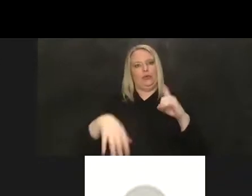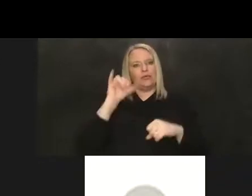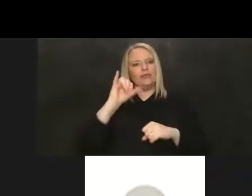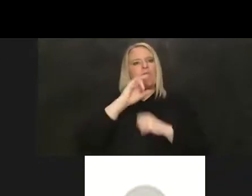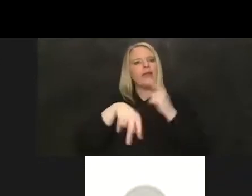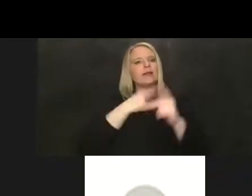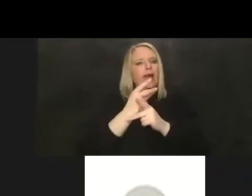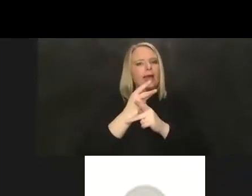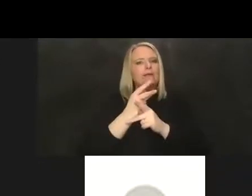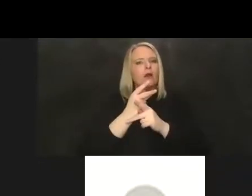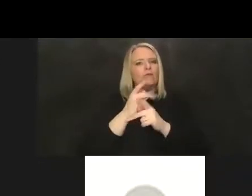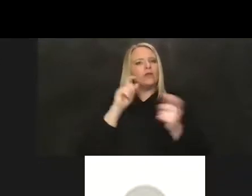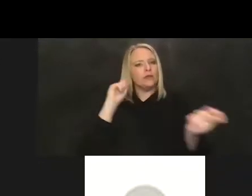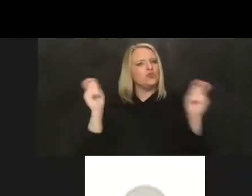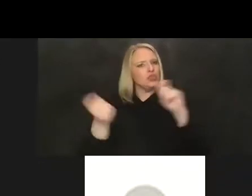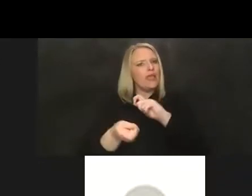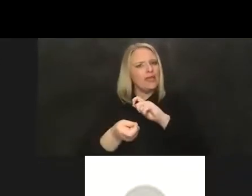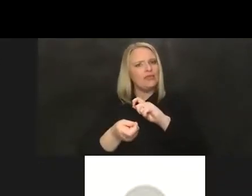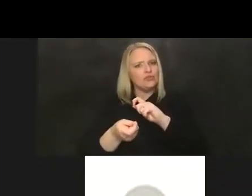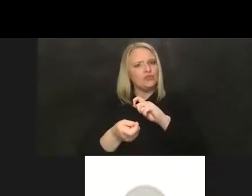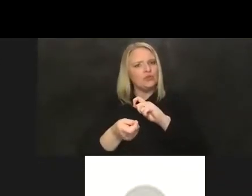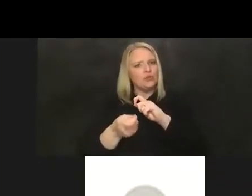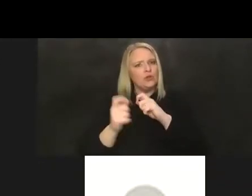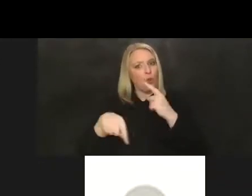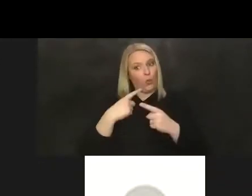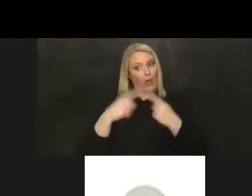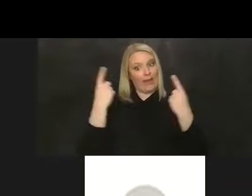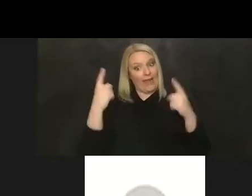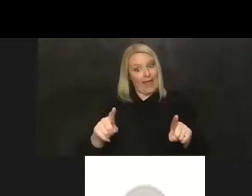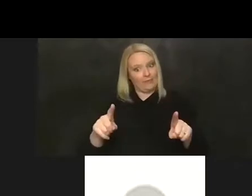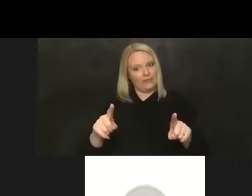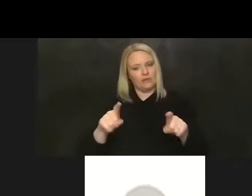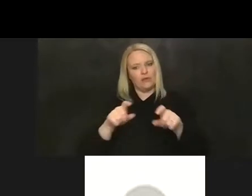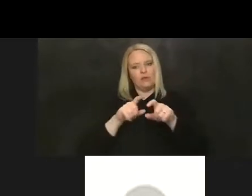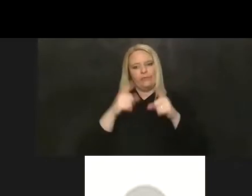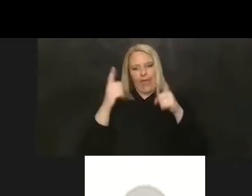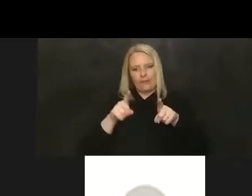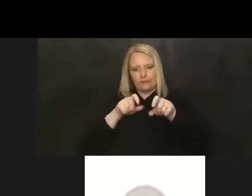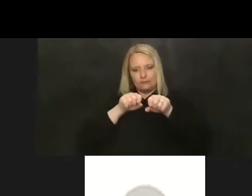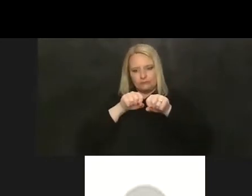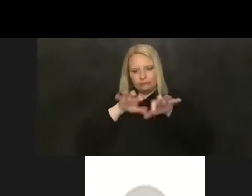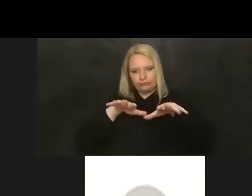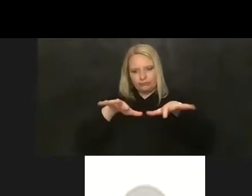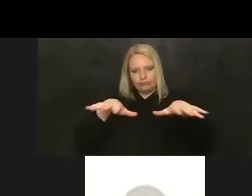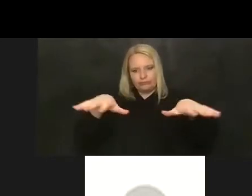of change, you know, when it happens, has this ripple effect, but you want to be able, when people